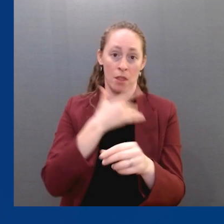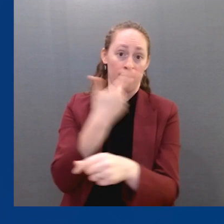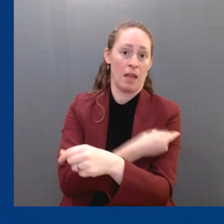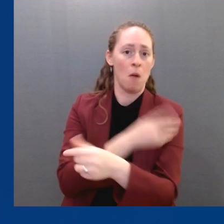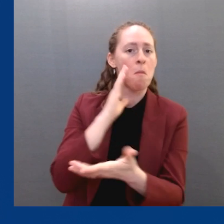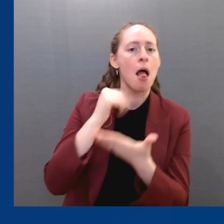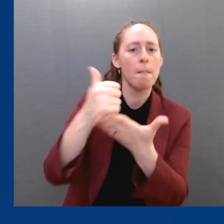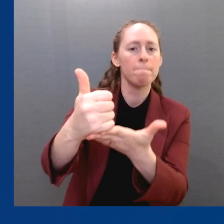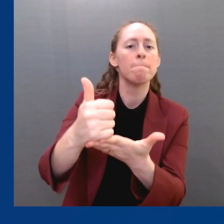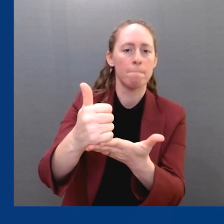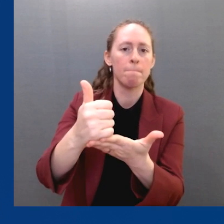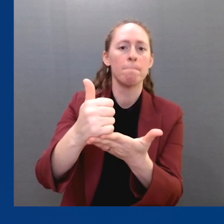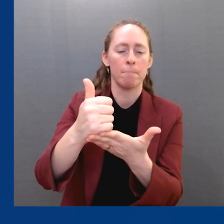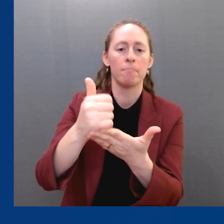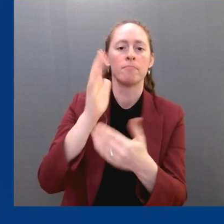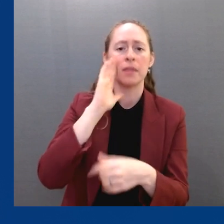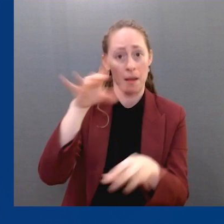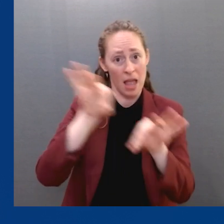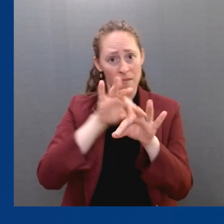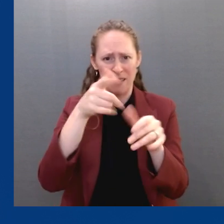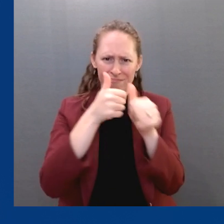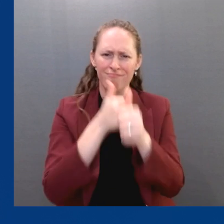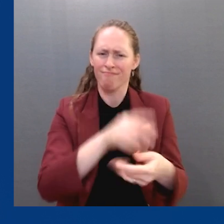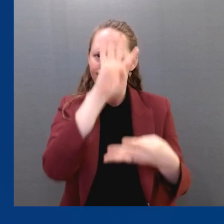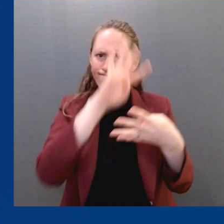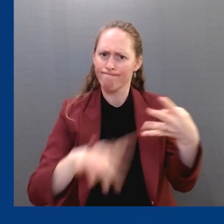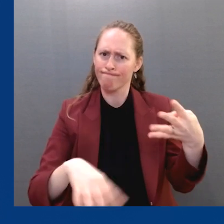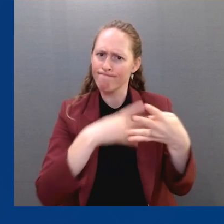provides the best protection against severe outcomes.